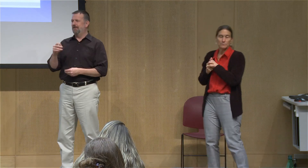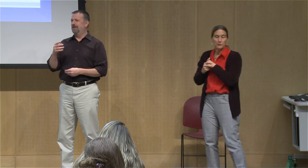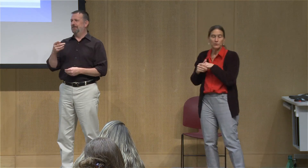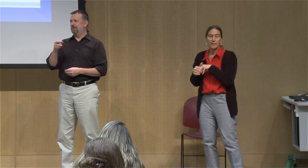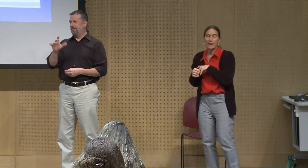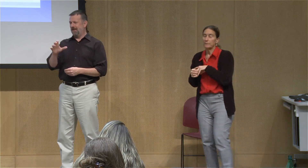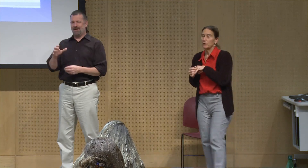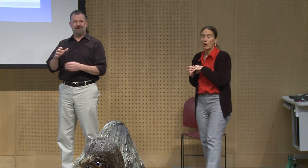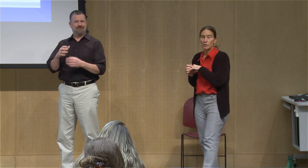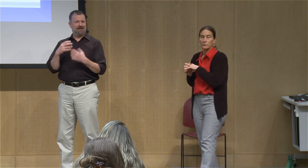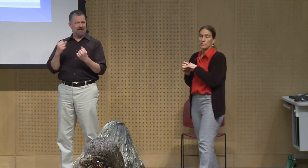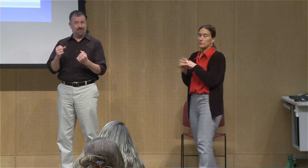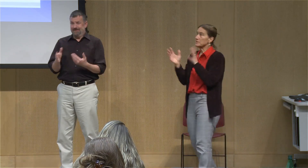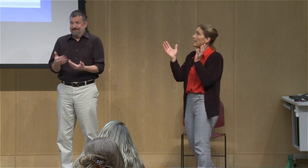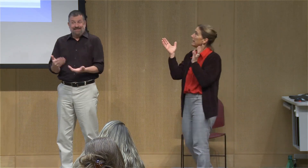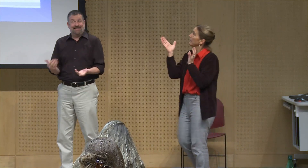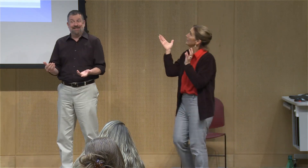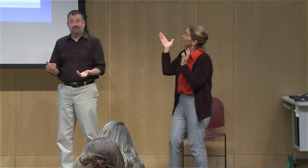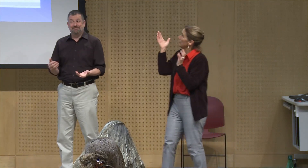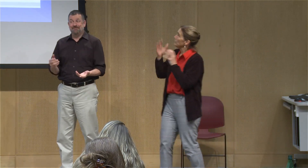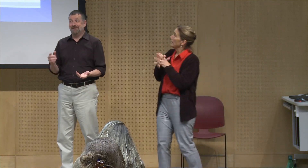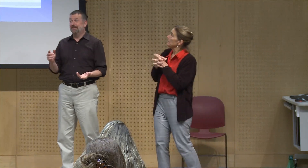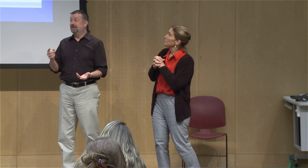ALL YOU DO IS SAY-- IF YOU TYPE INTO GOOGLE